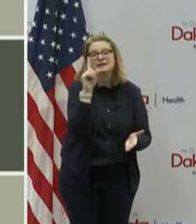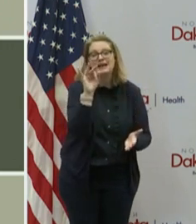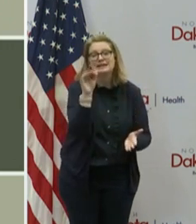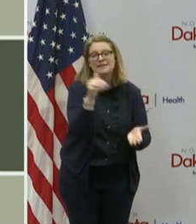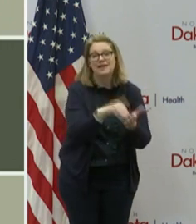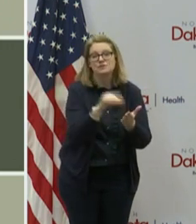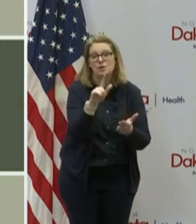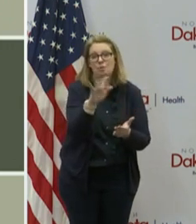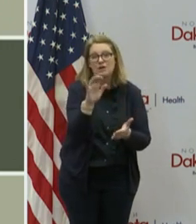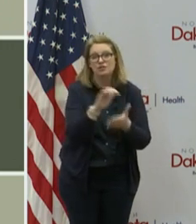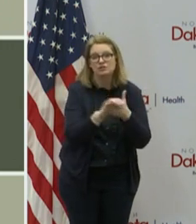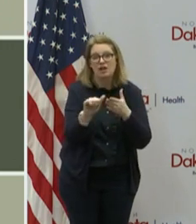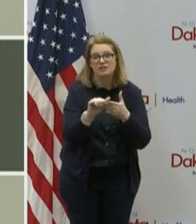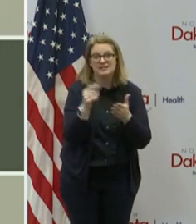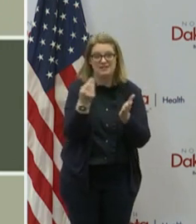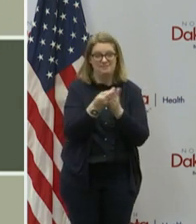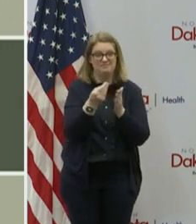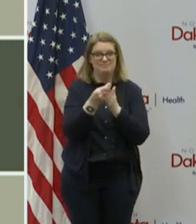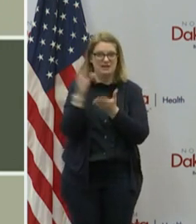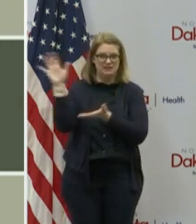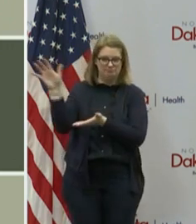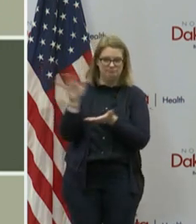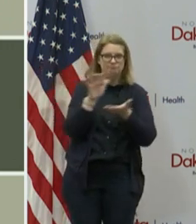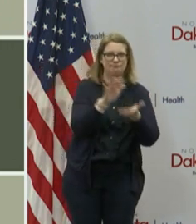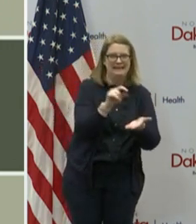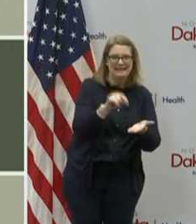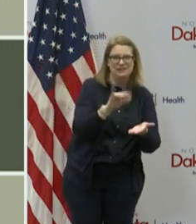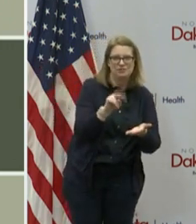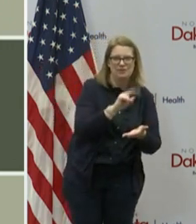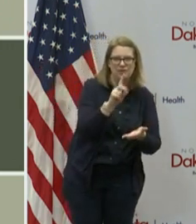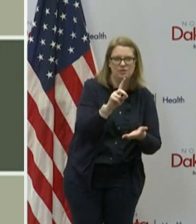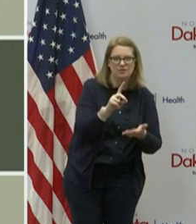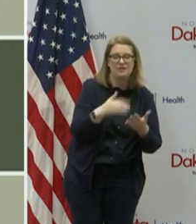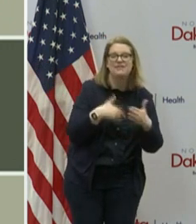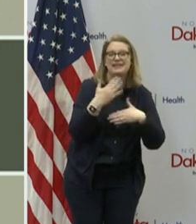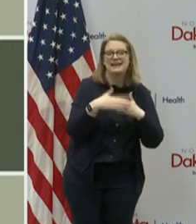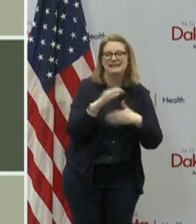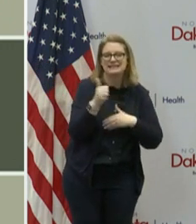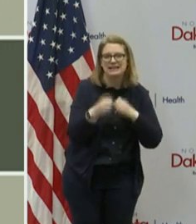THE MINIMIZE OF THIS PANDEMIC. EVERY PERSON COUNTED IN THE